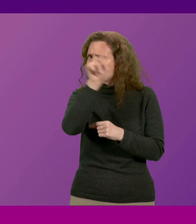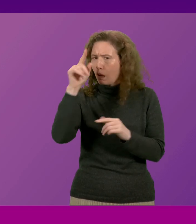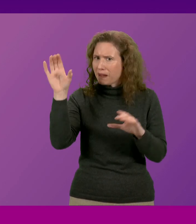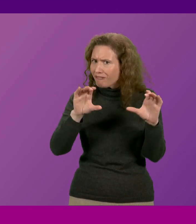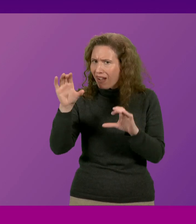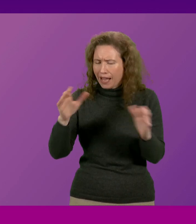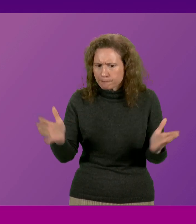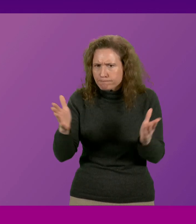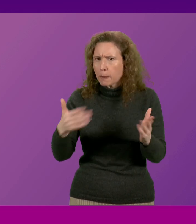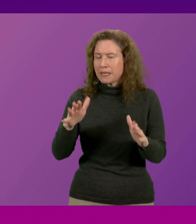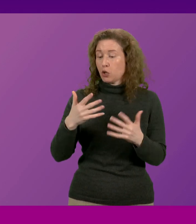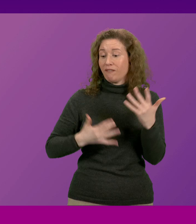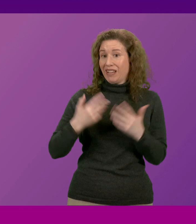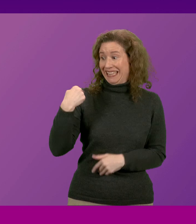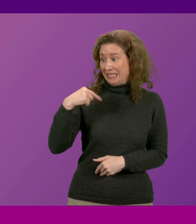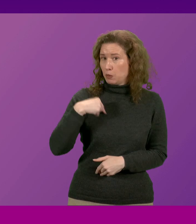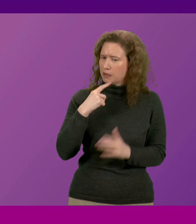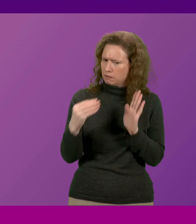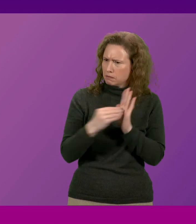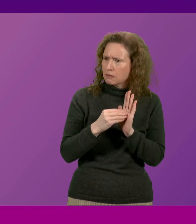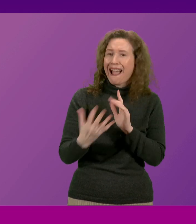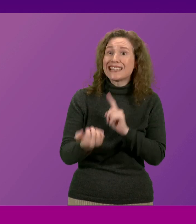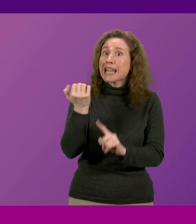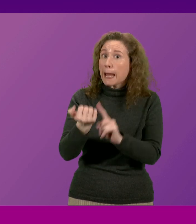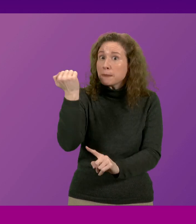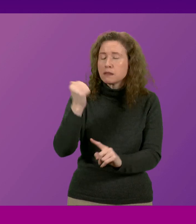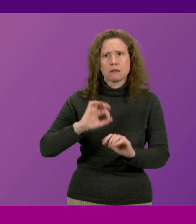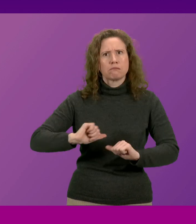Figures that were published this week show record levels of attainment in literacy and